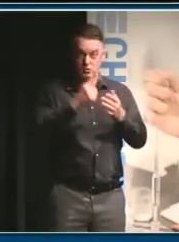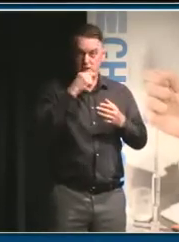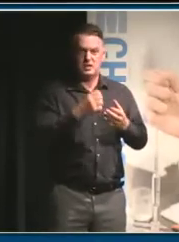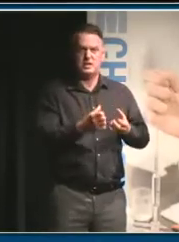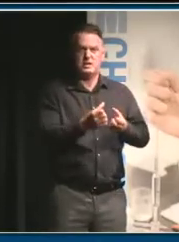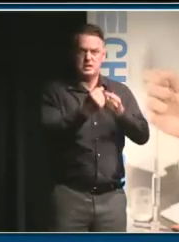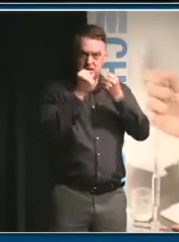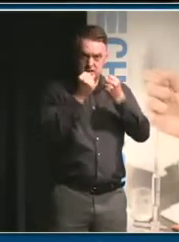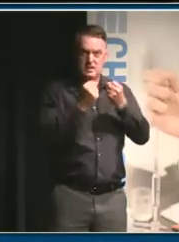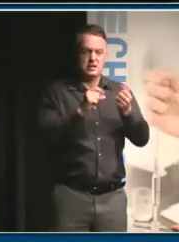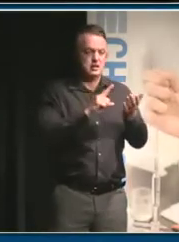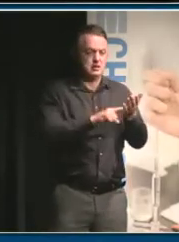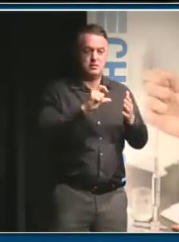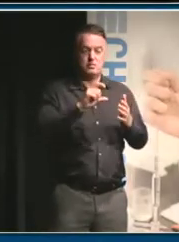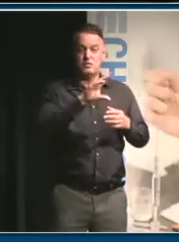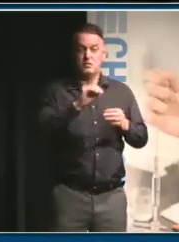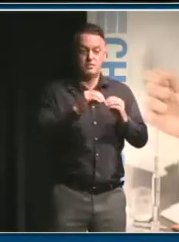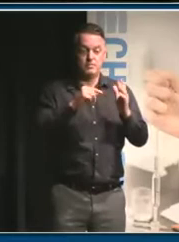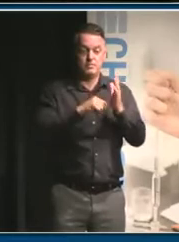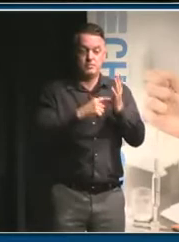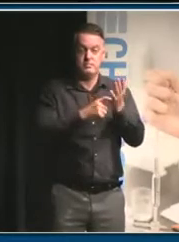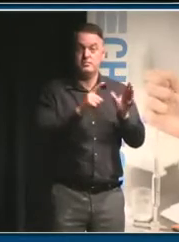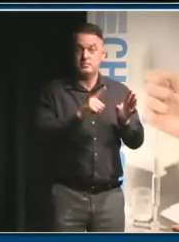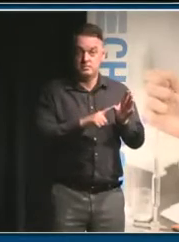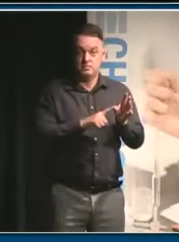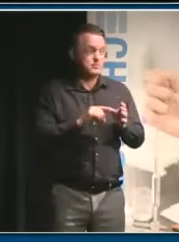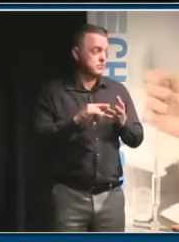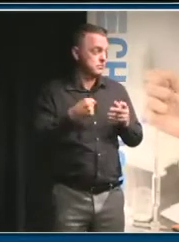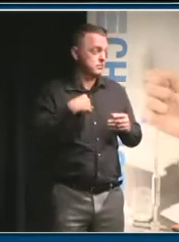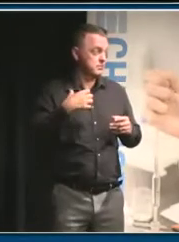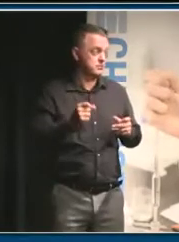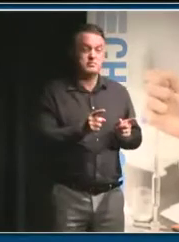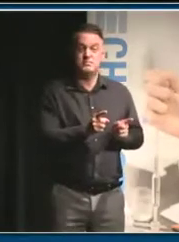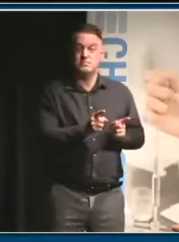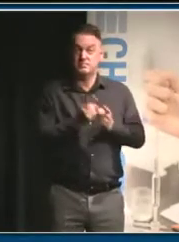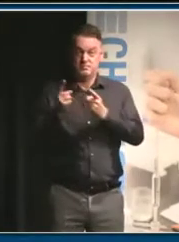lithium cobalt from batteries. So we have pilot scale applications of that ongoing as we speak.